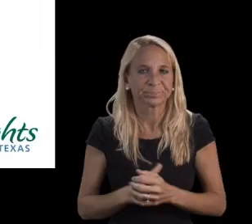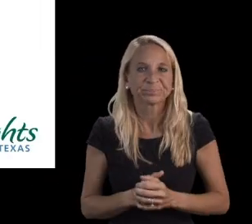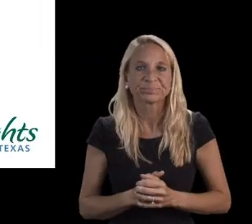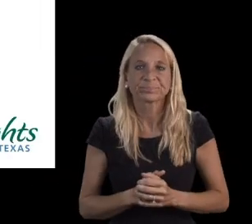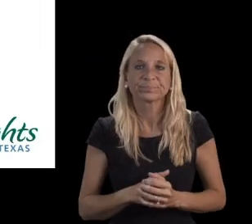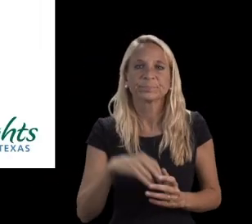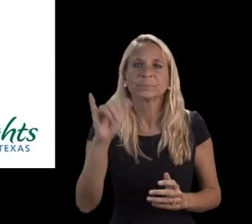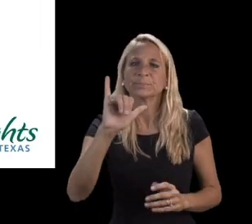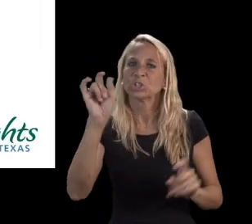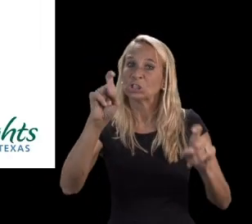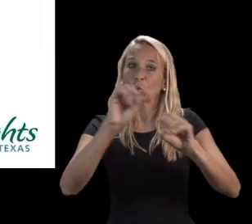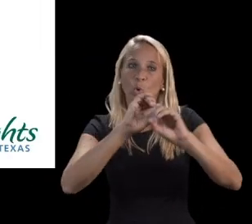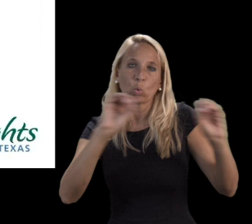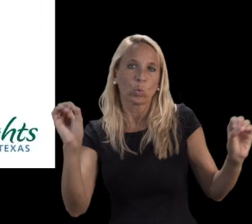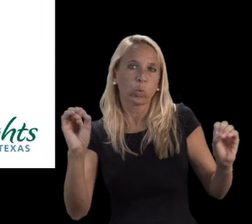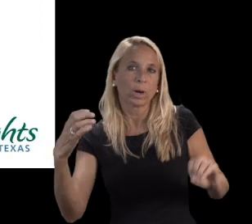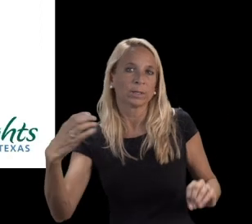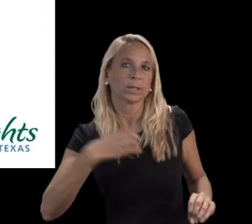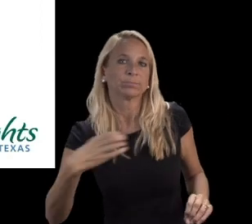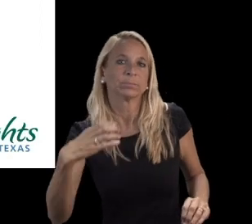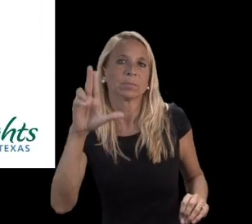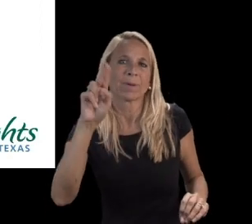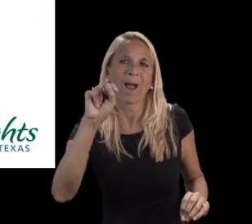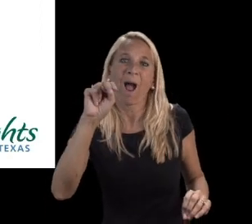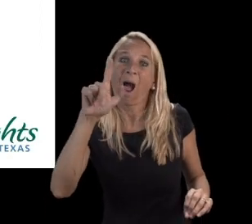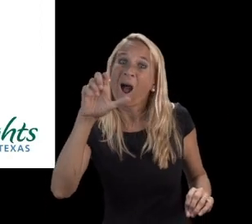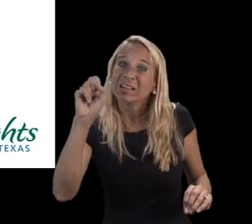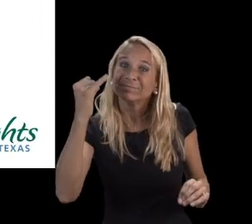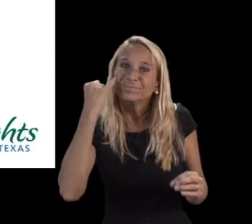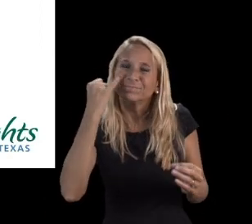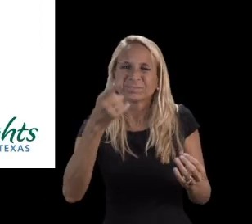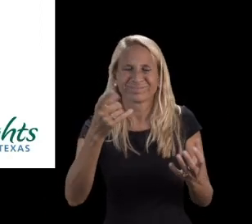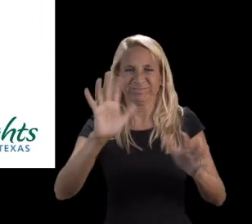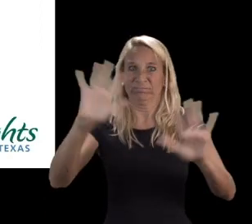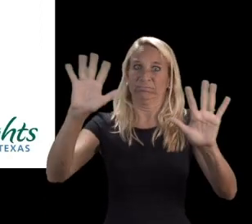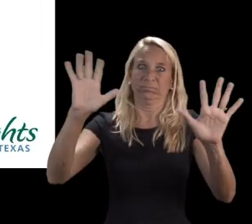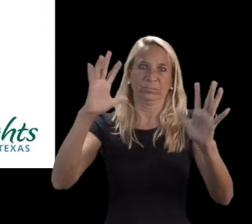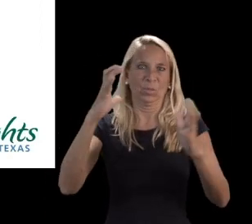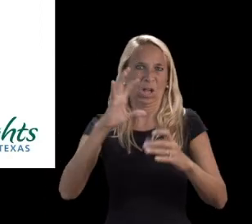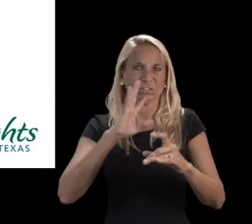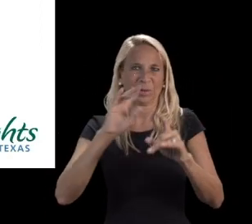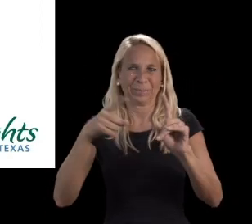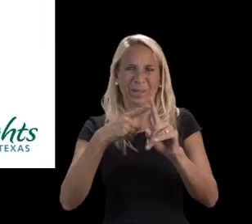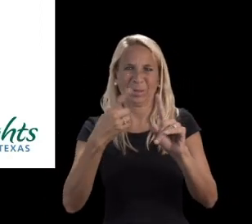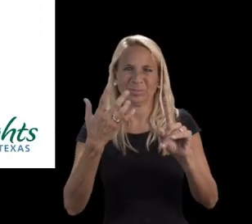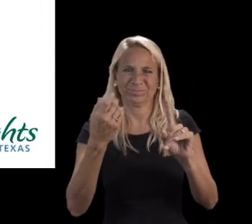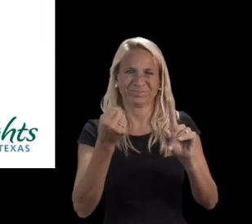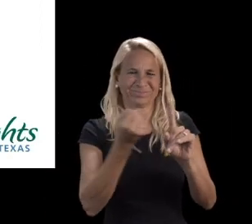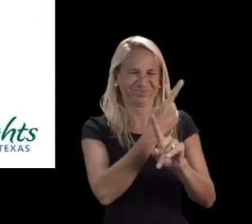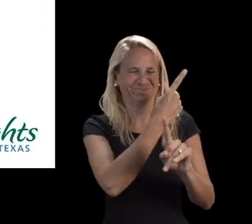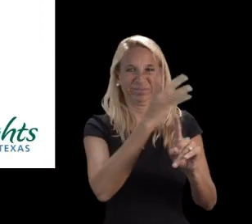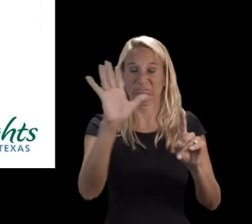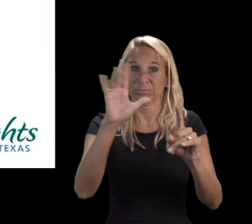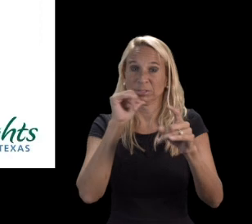So there shouldn't be objections unless it's something that you want to talk about that's not necessarily relevant to the fair hearing.